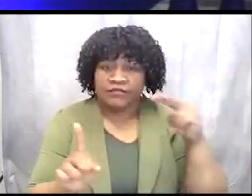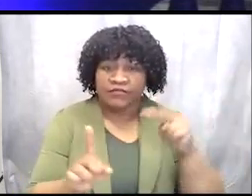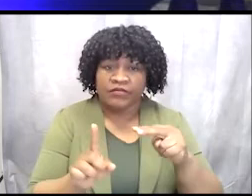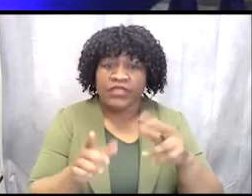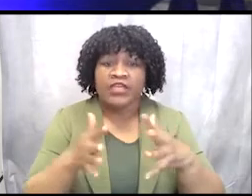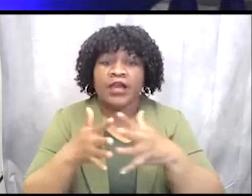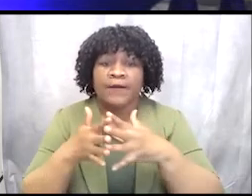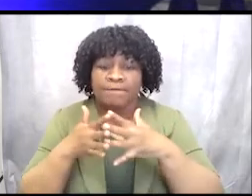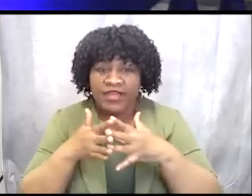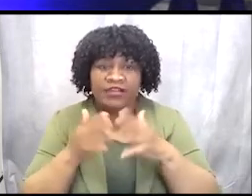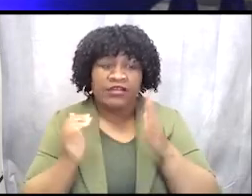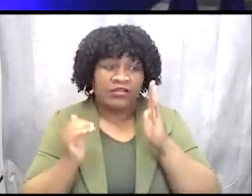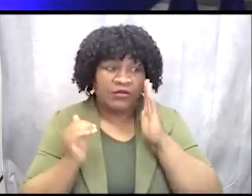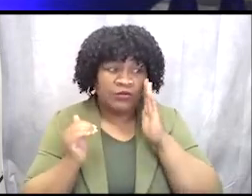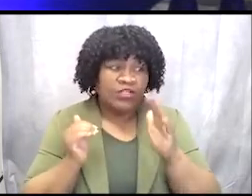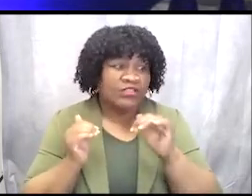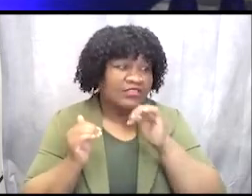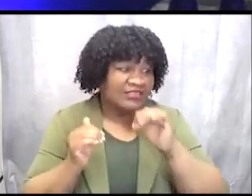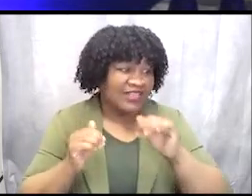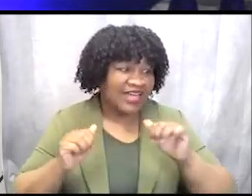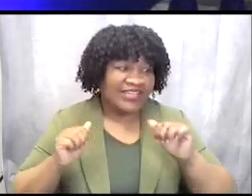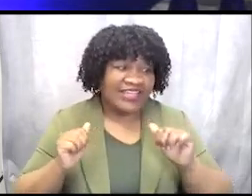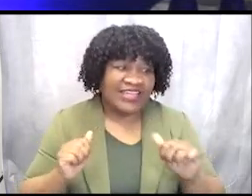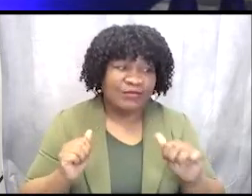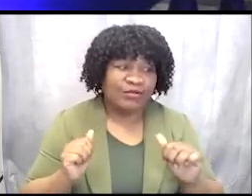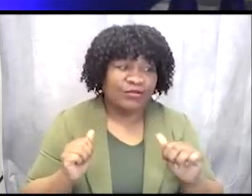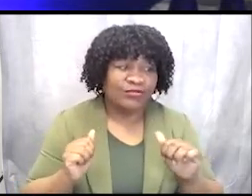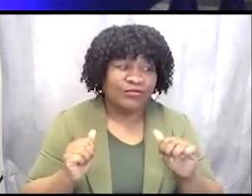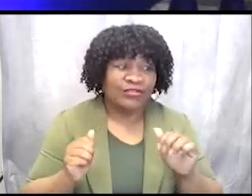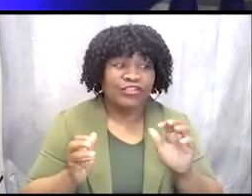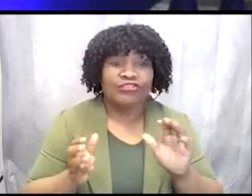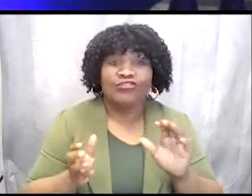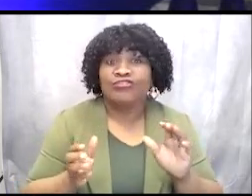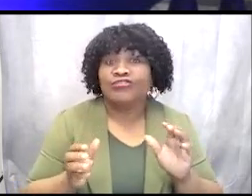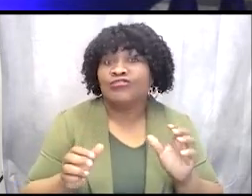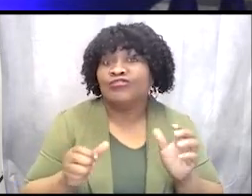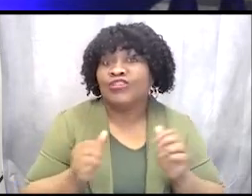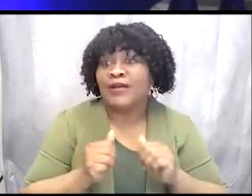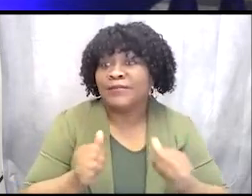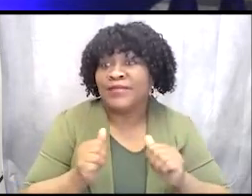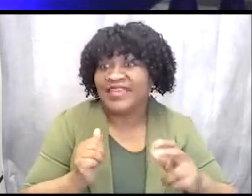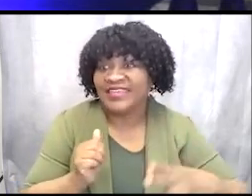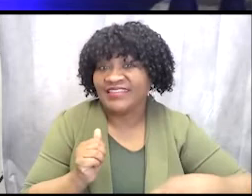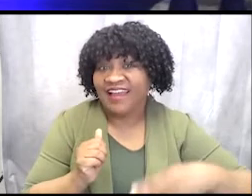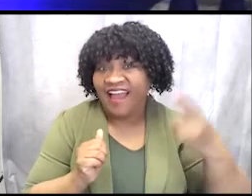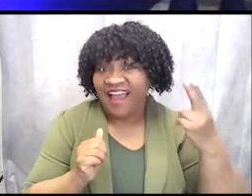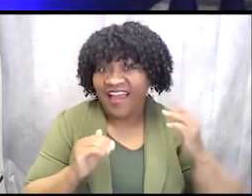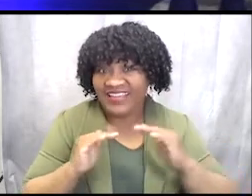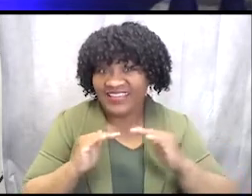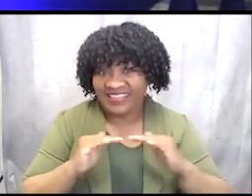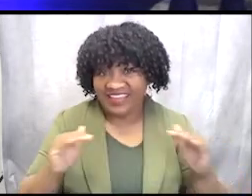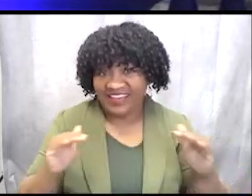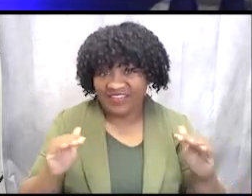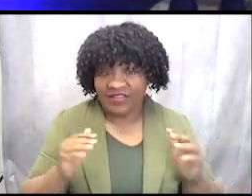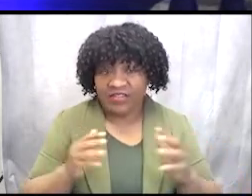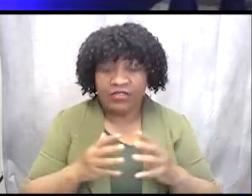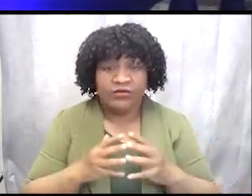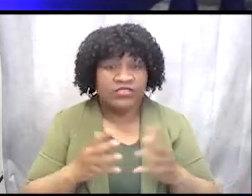America will not be able to continue to compete at its highest level with so much wasted human capital